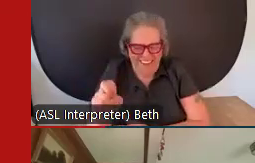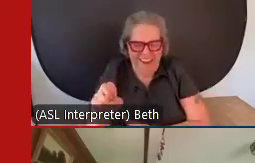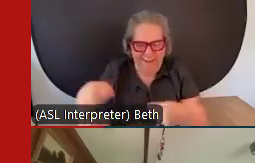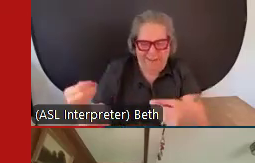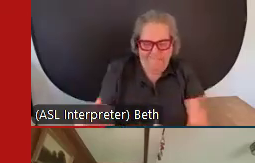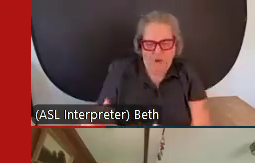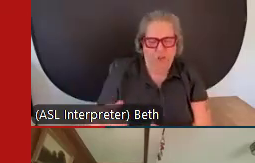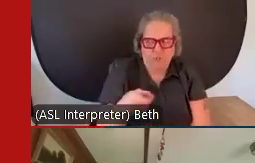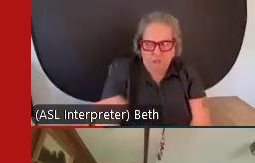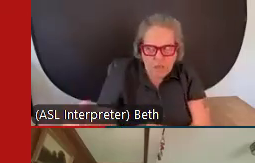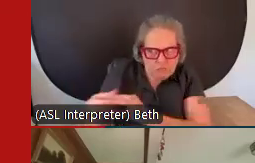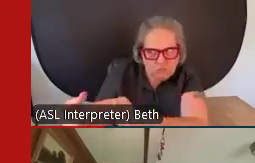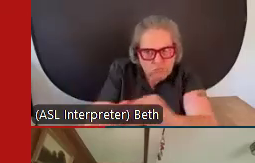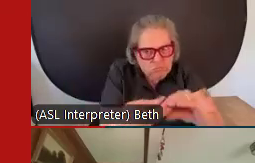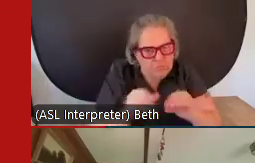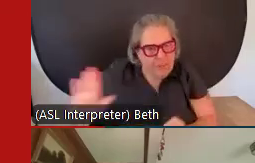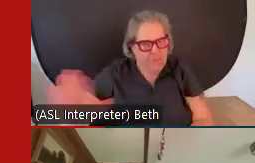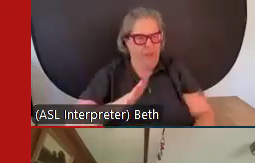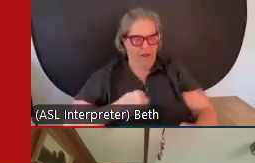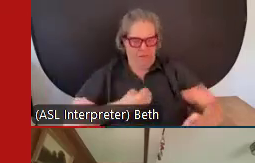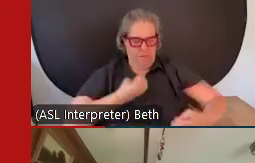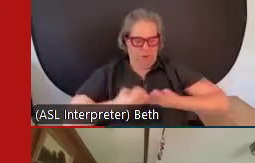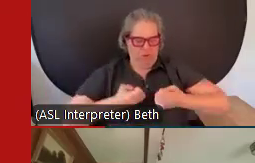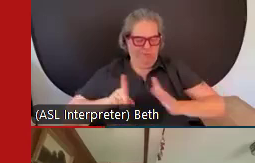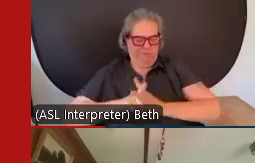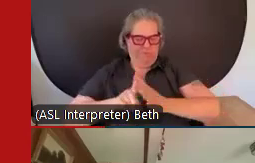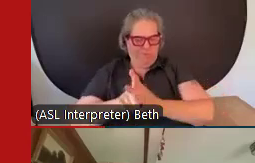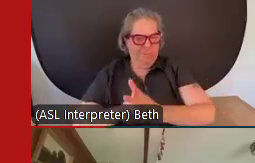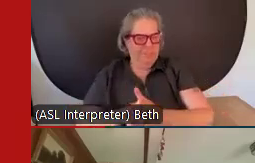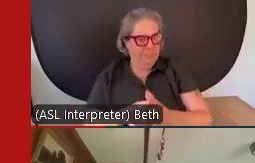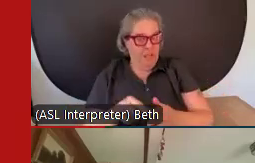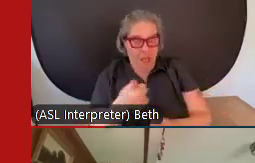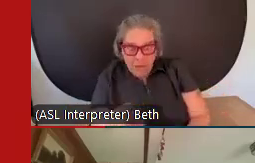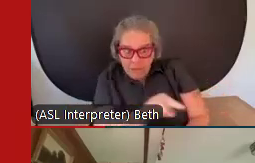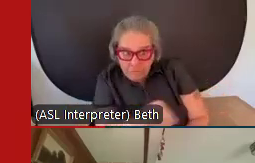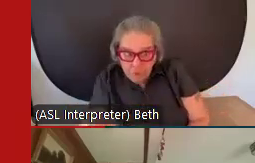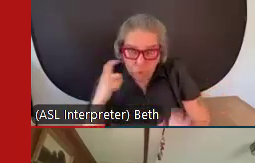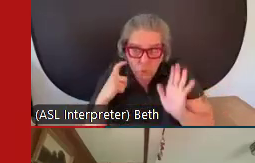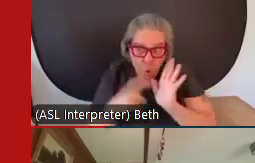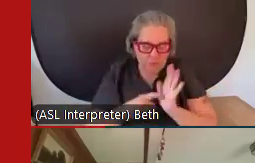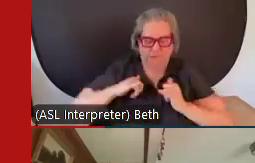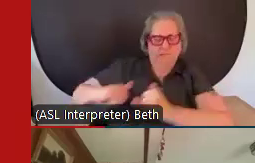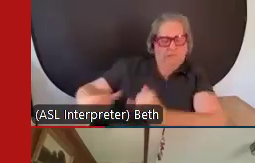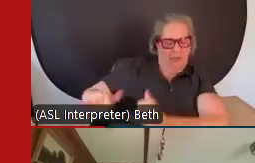And as you read through this list, I wonder if there are any that you recognize in yourself.